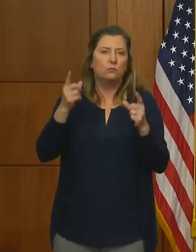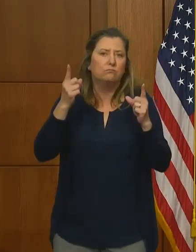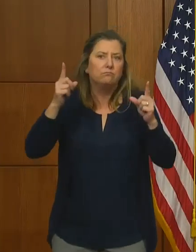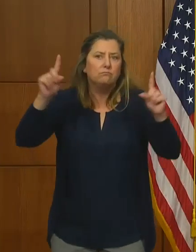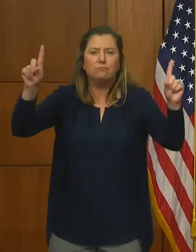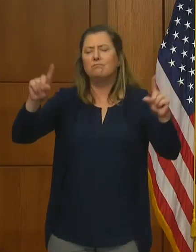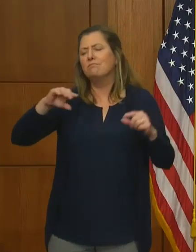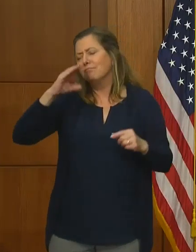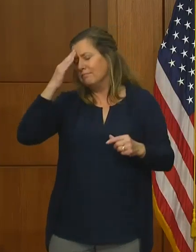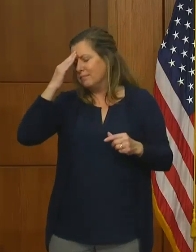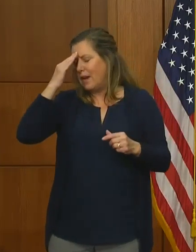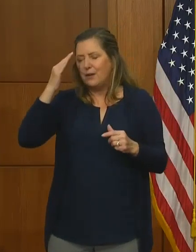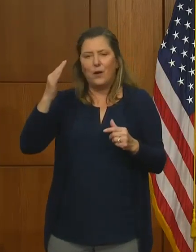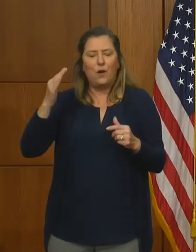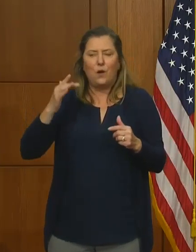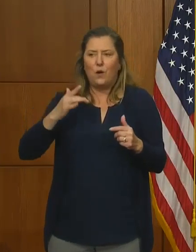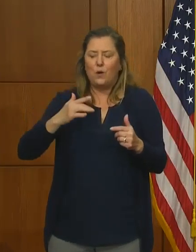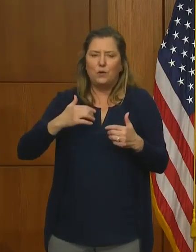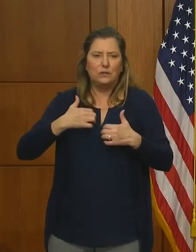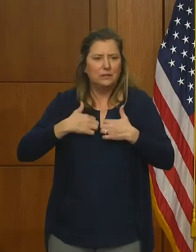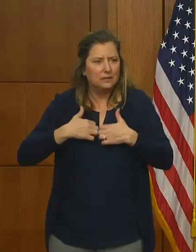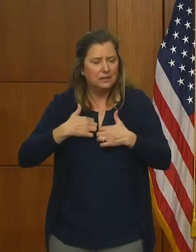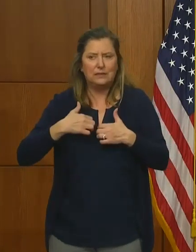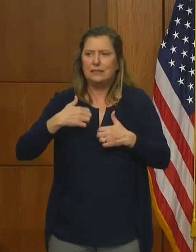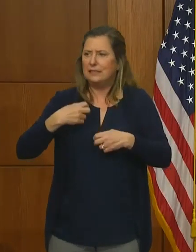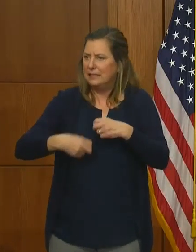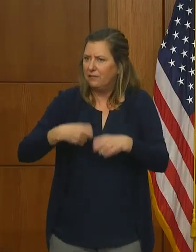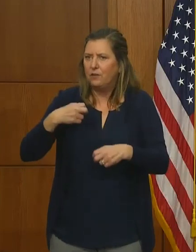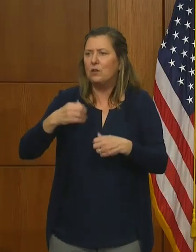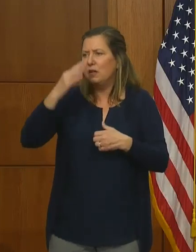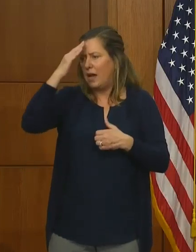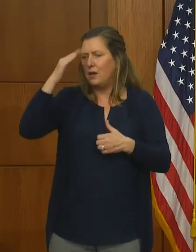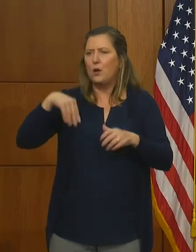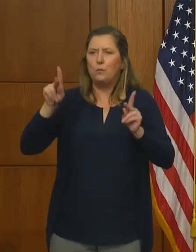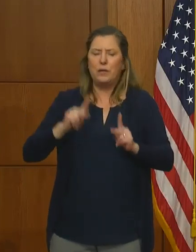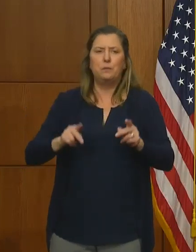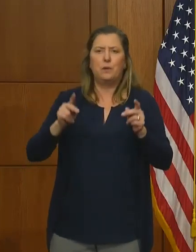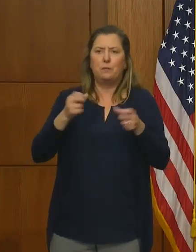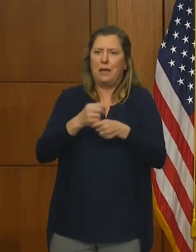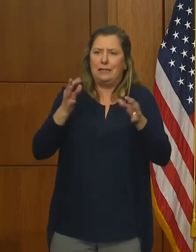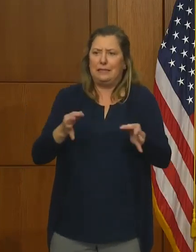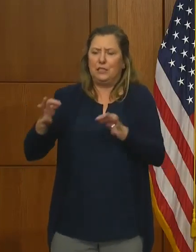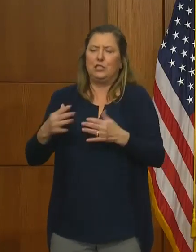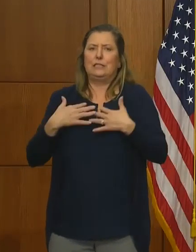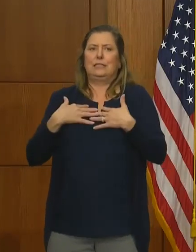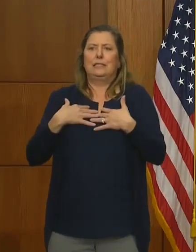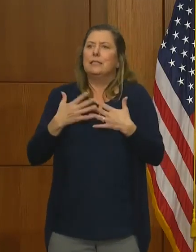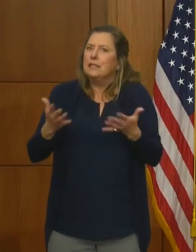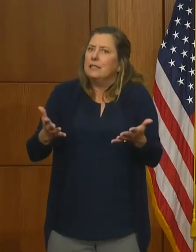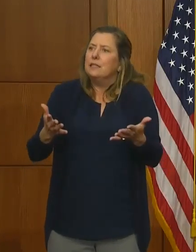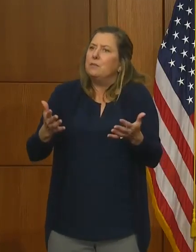DOING- BECAUSE WHAT YOU'RE DOING IS WORKING AND I KNOW IT'S DIFFICULT I KNOW PEOPLE